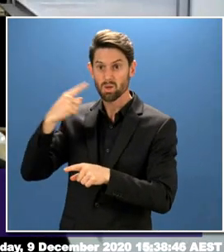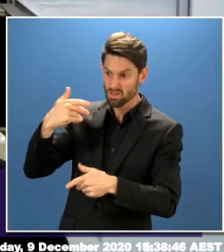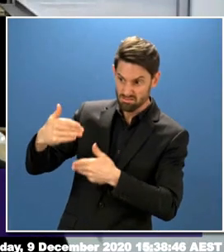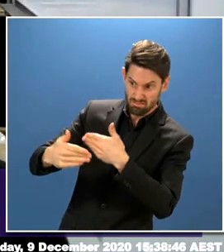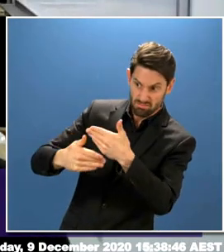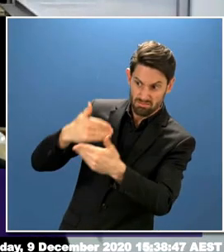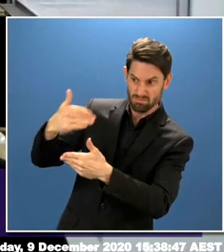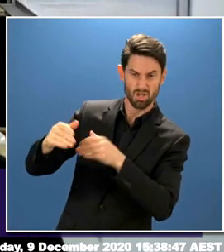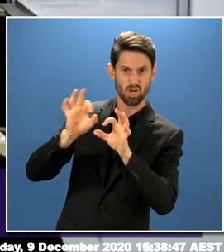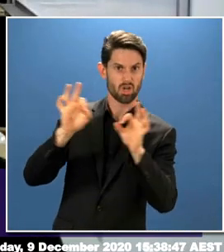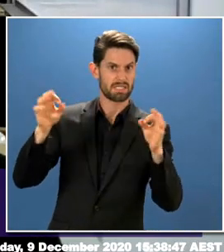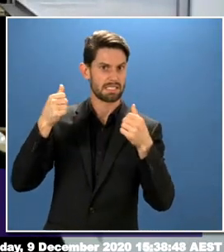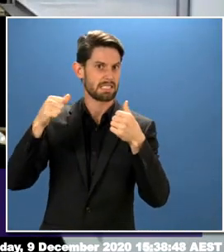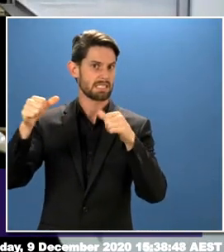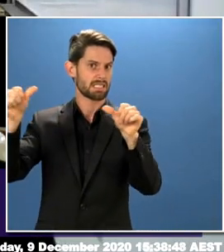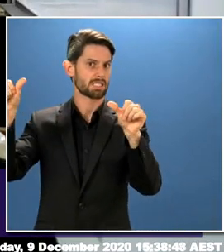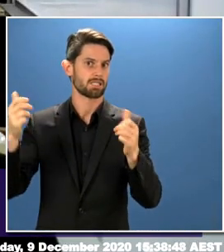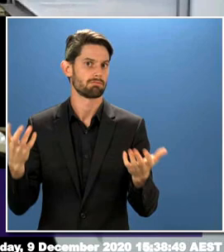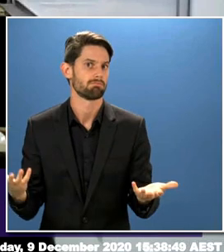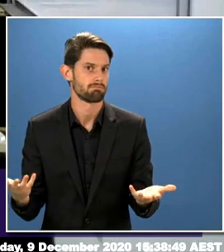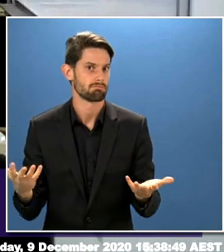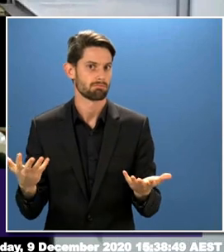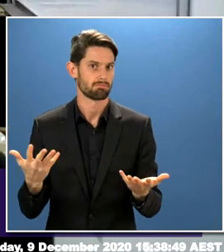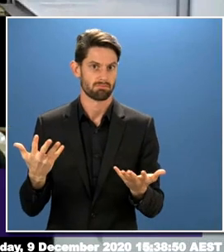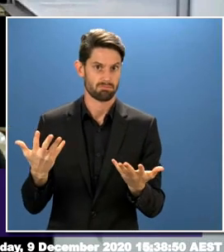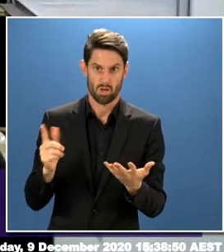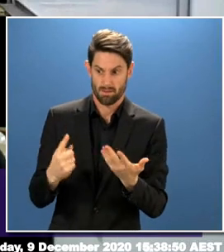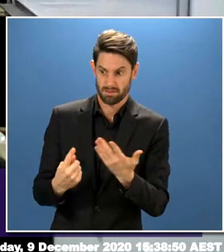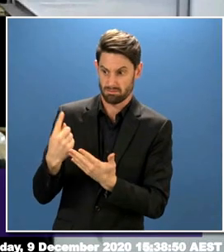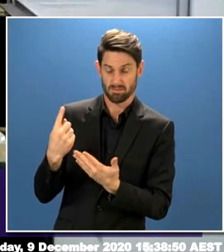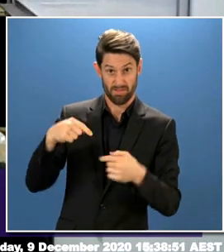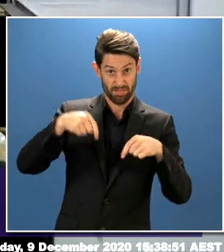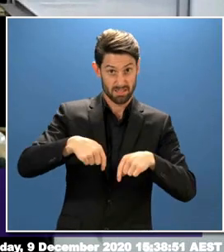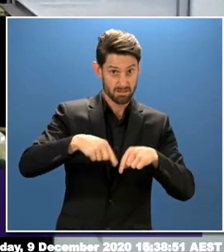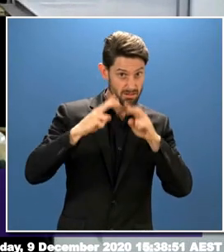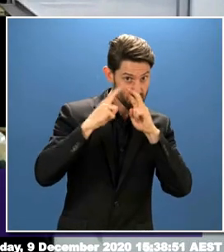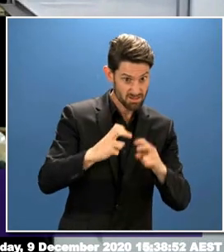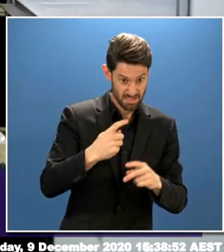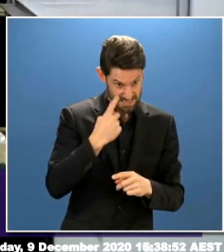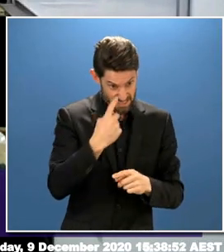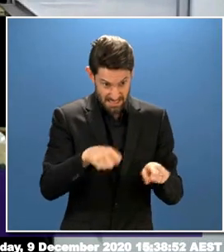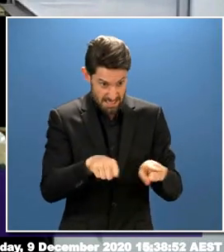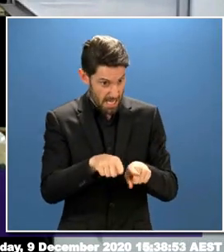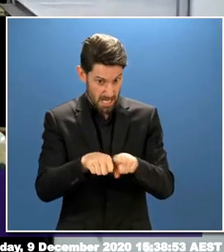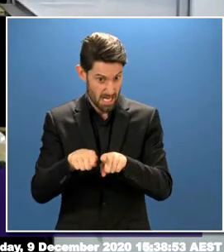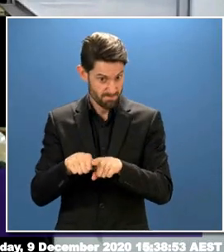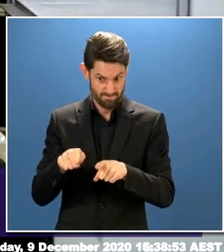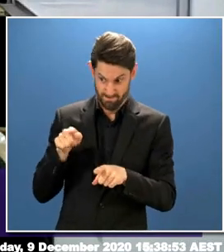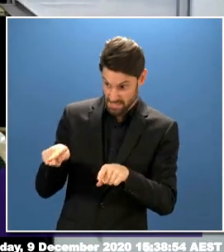and what we see, and what we continue to see over the Royal Commission evidence so far, unfortunately.